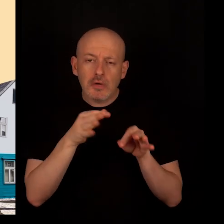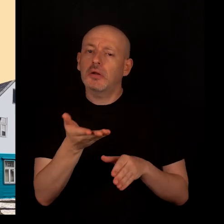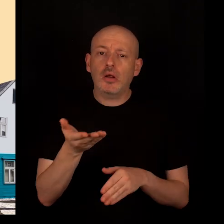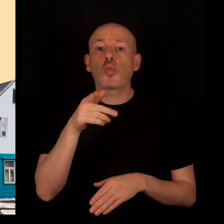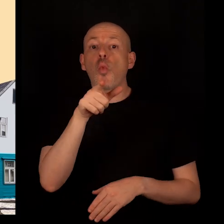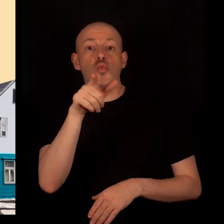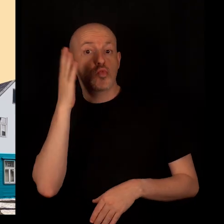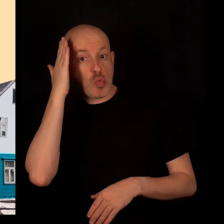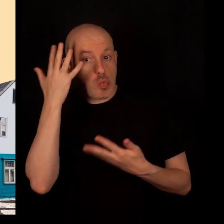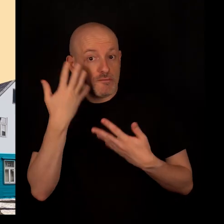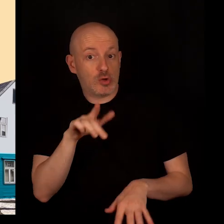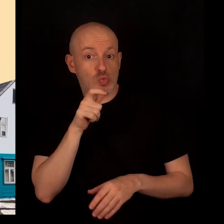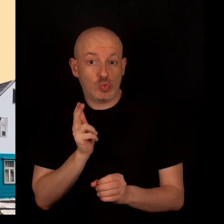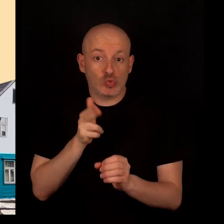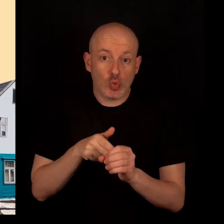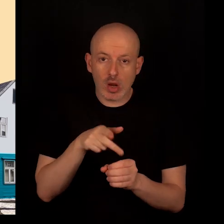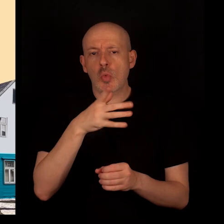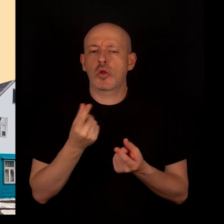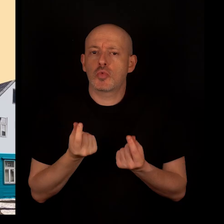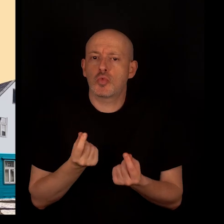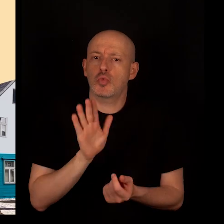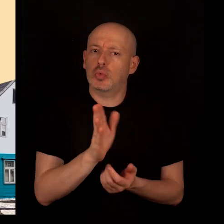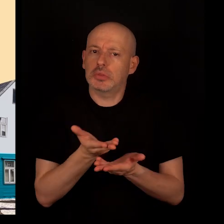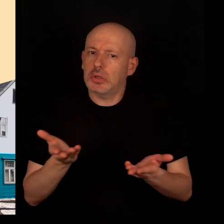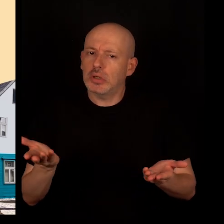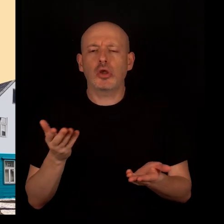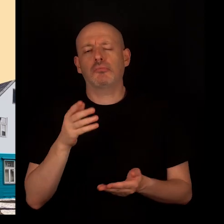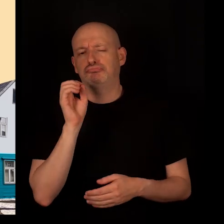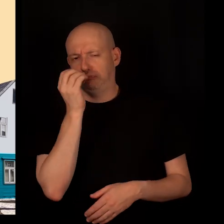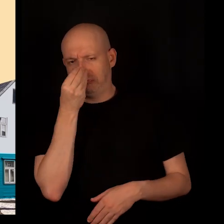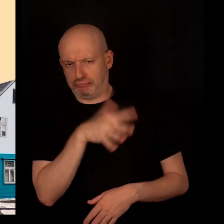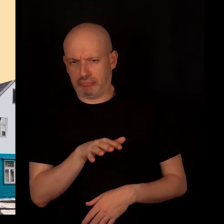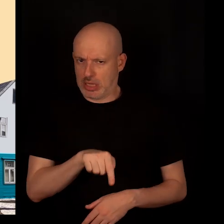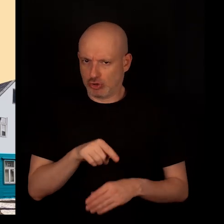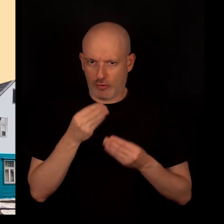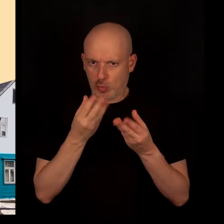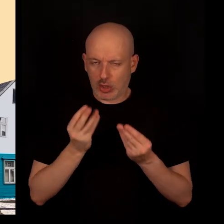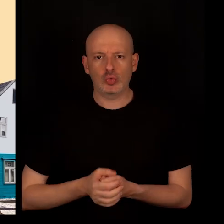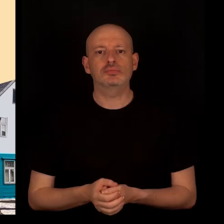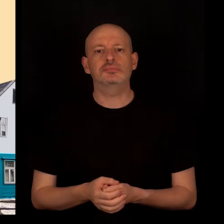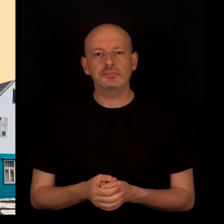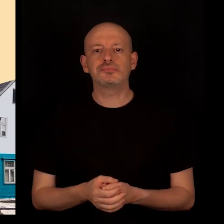If you know who is joining you and you will do your things, then disregard this information.